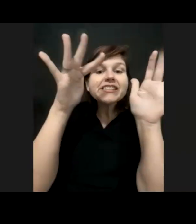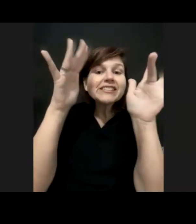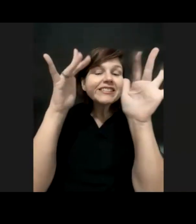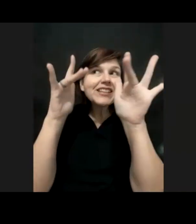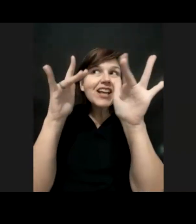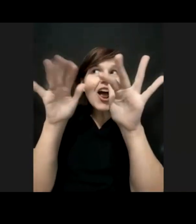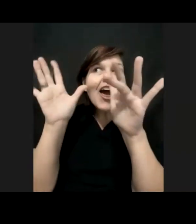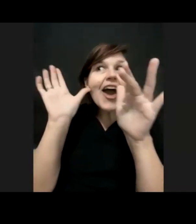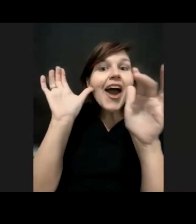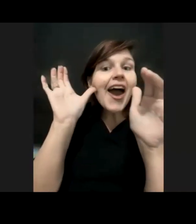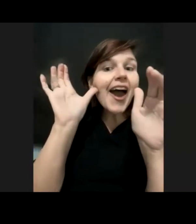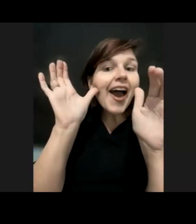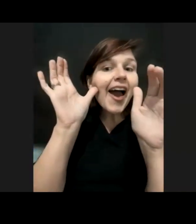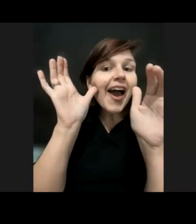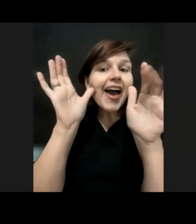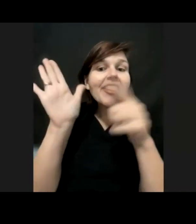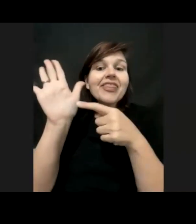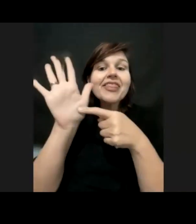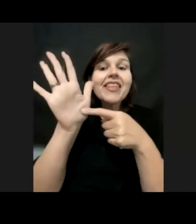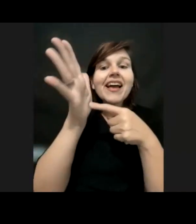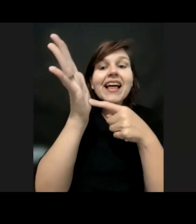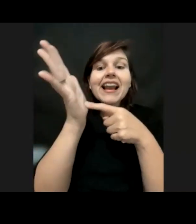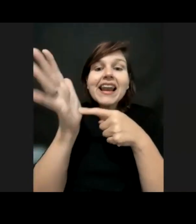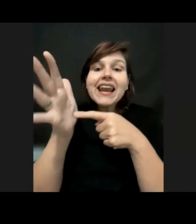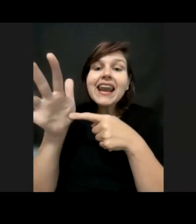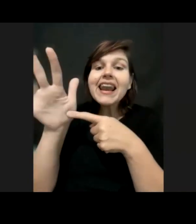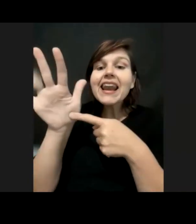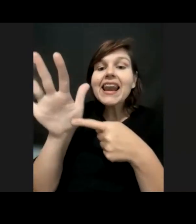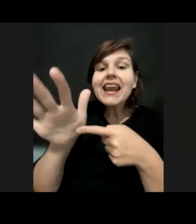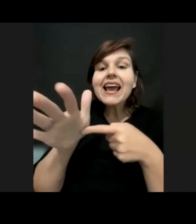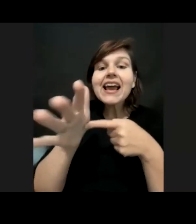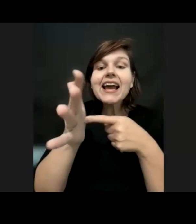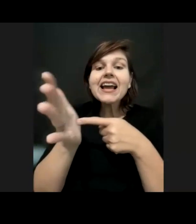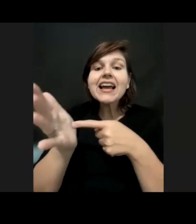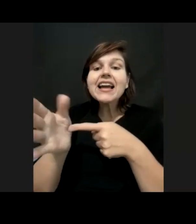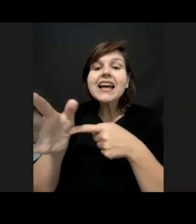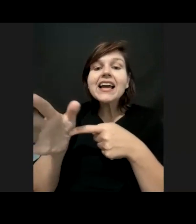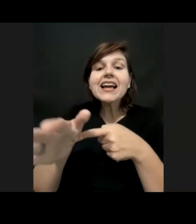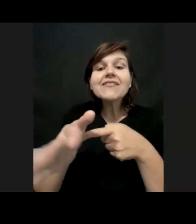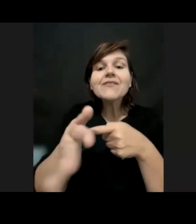The leaves fall with some use, the woodland creatures are in need